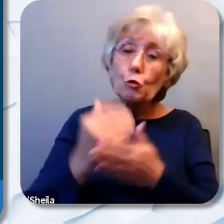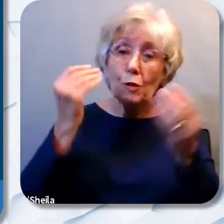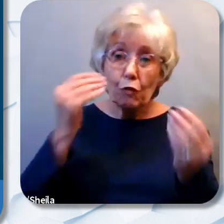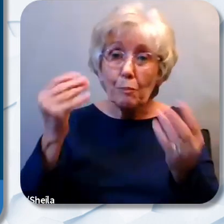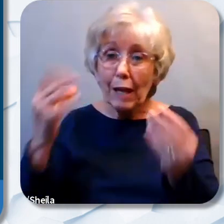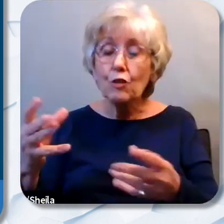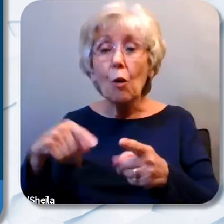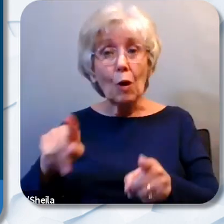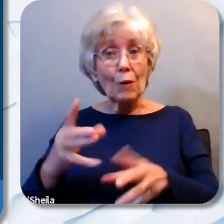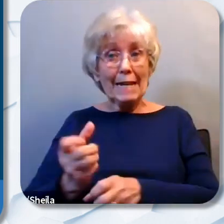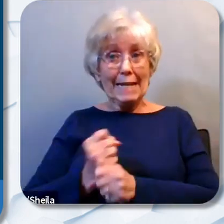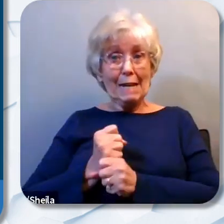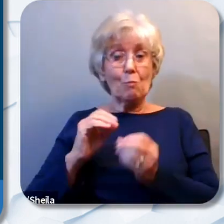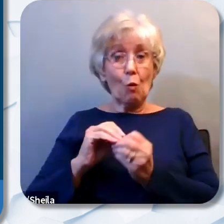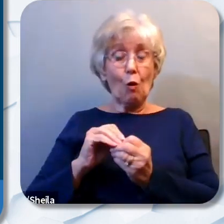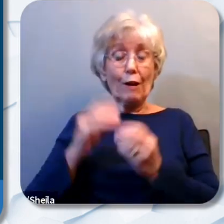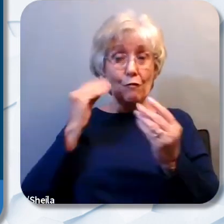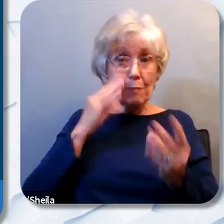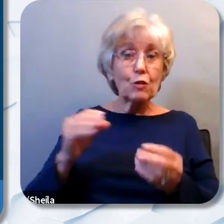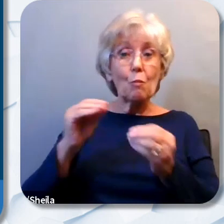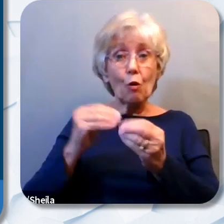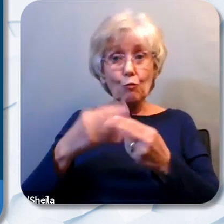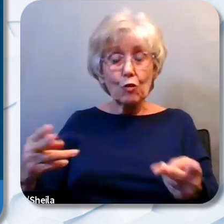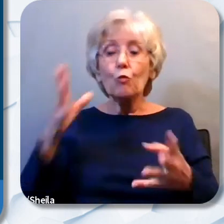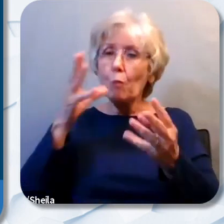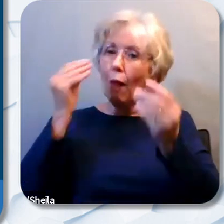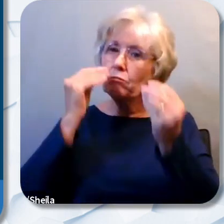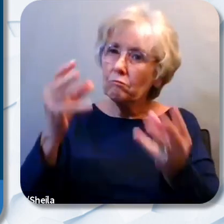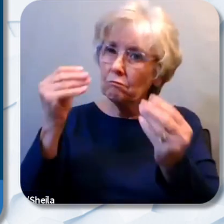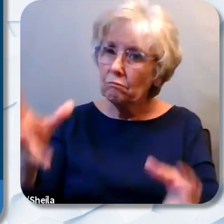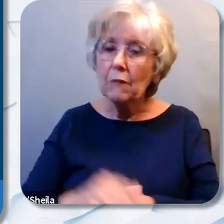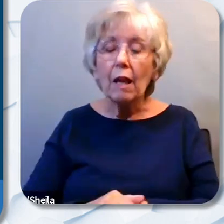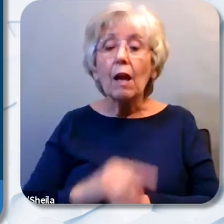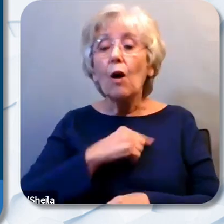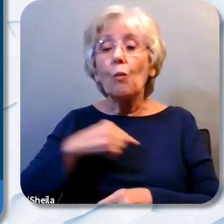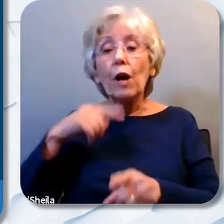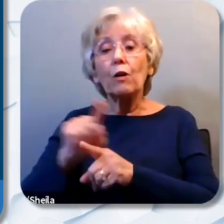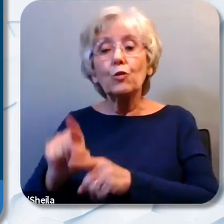as we have more resources and more specificity. We also have to inbox us set